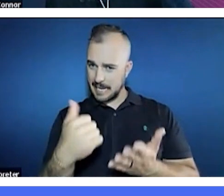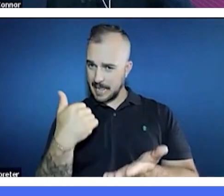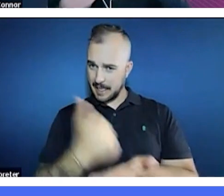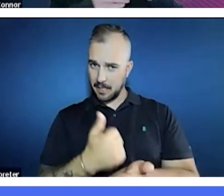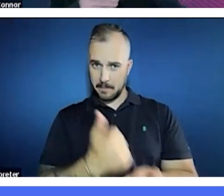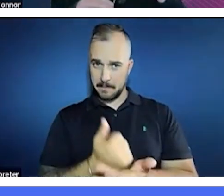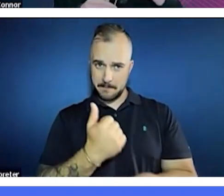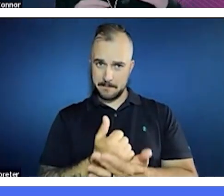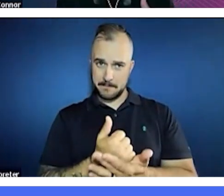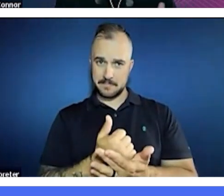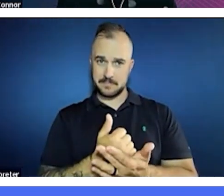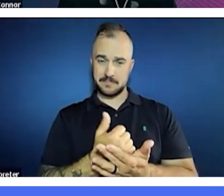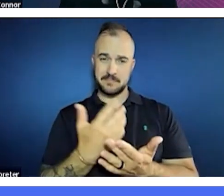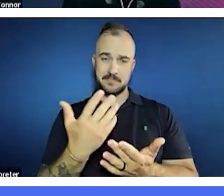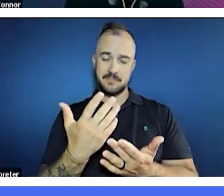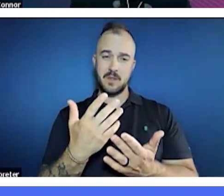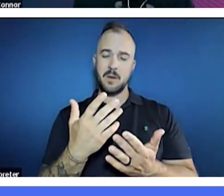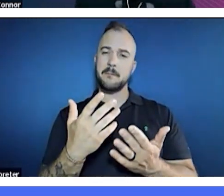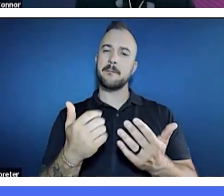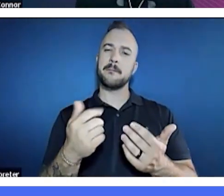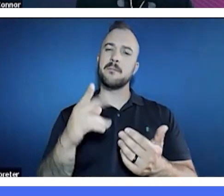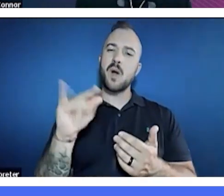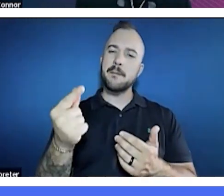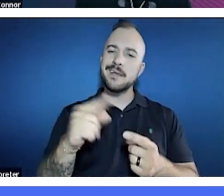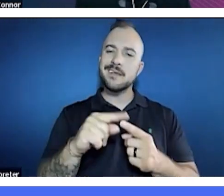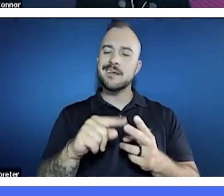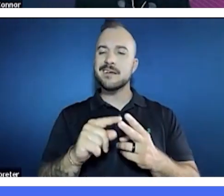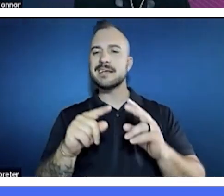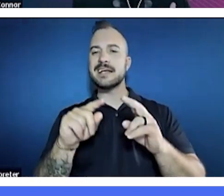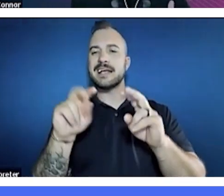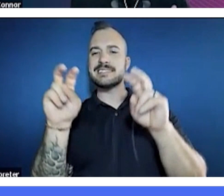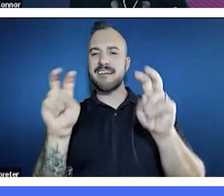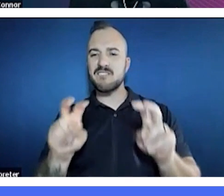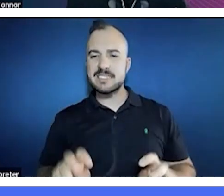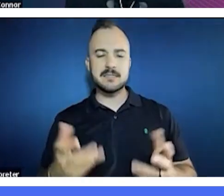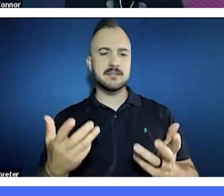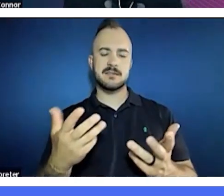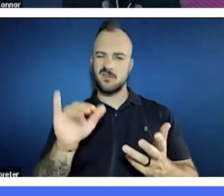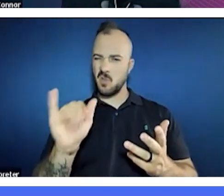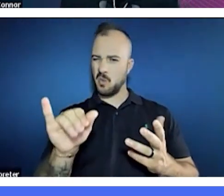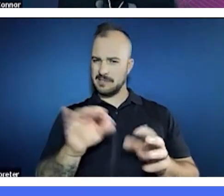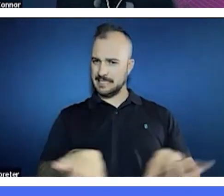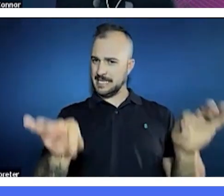between priming and scaffolding? Now, if you're supposed to be an instructional designer, those may be key concepts to know,